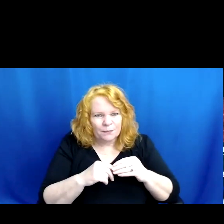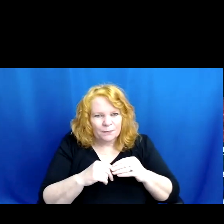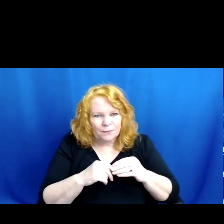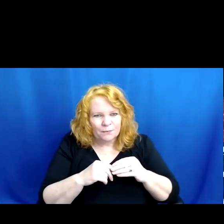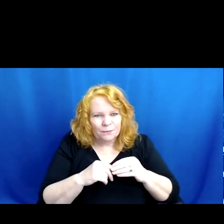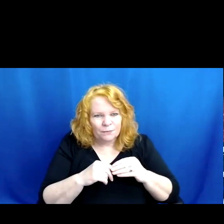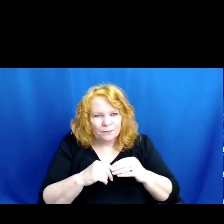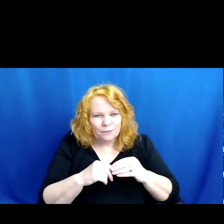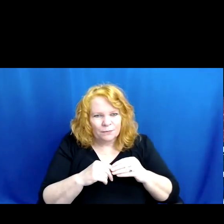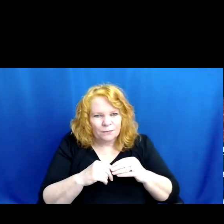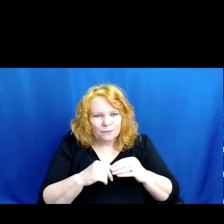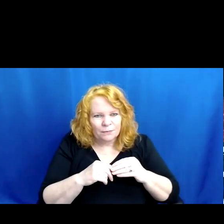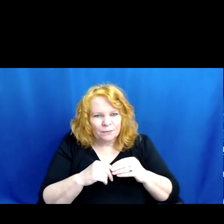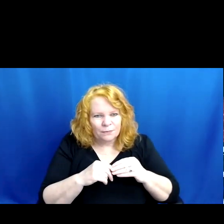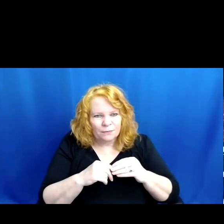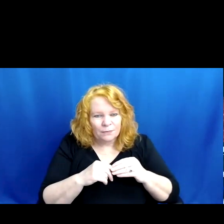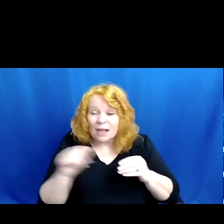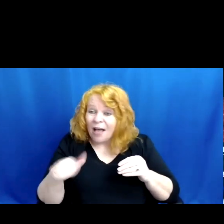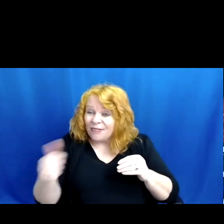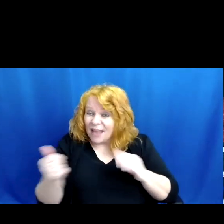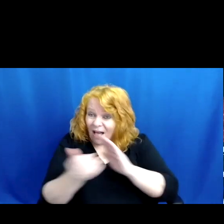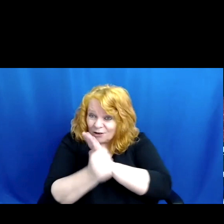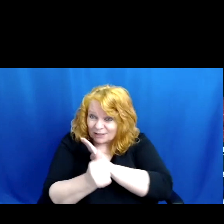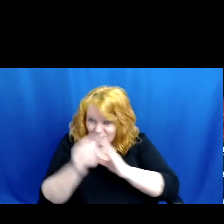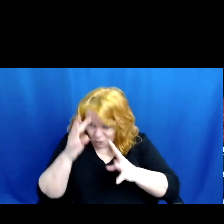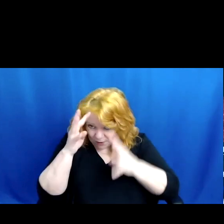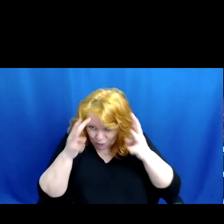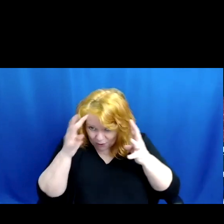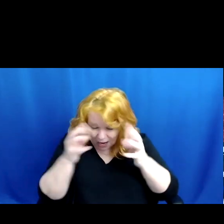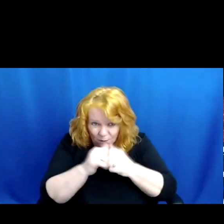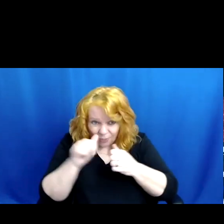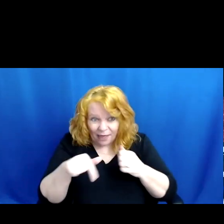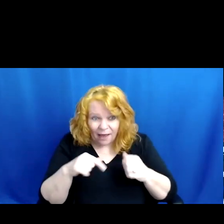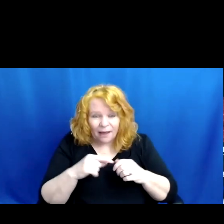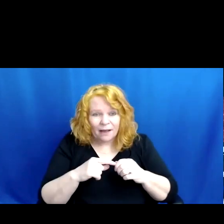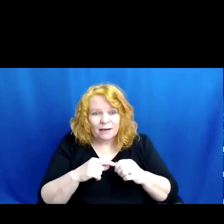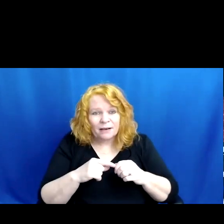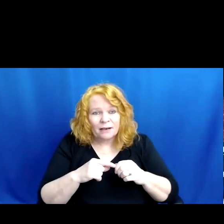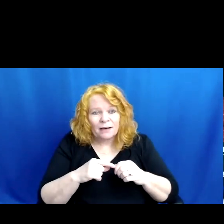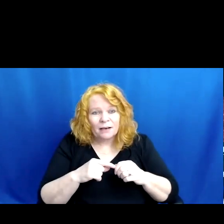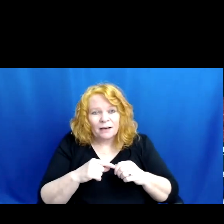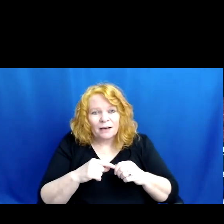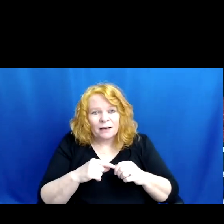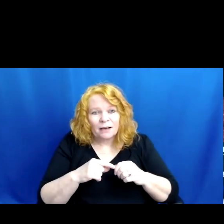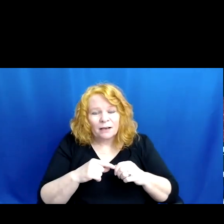Then the other skills that we are developing with making the craft are fine motor.